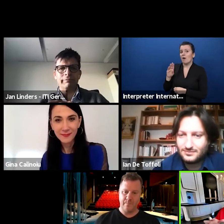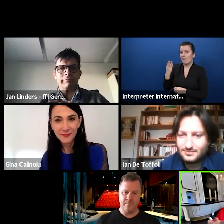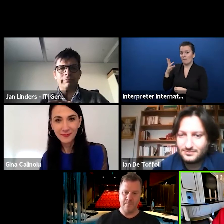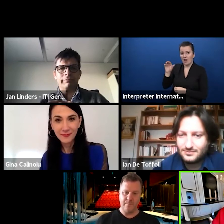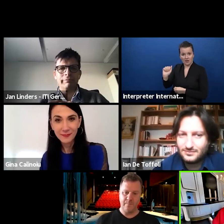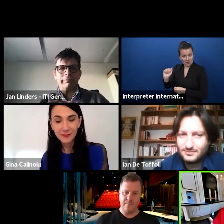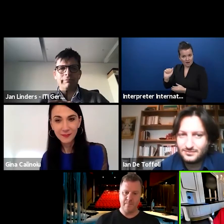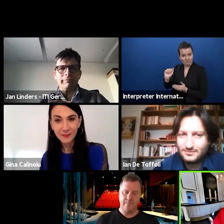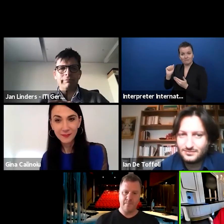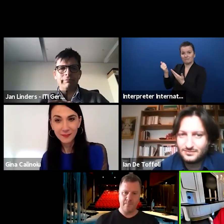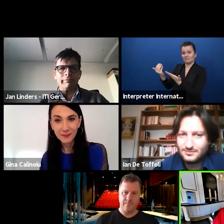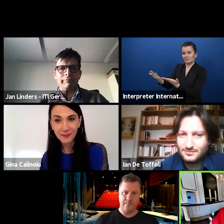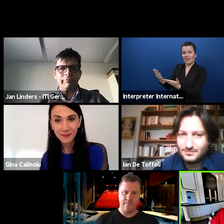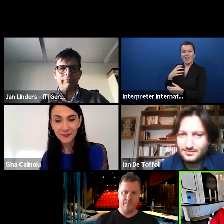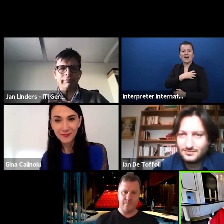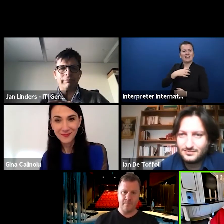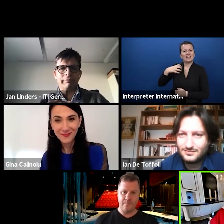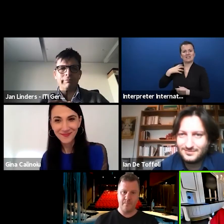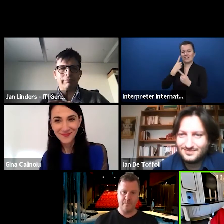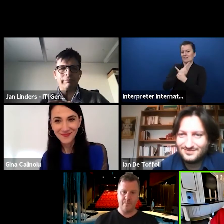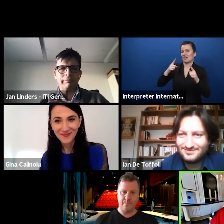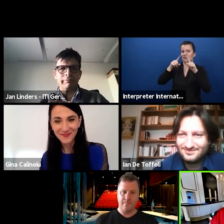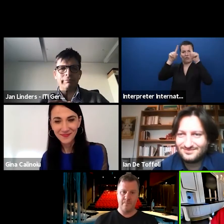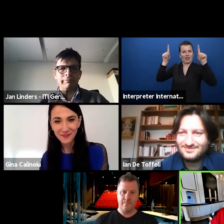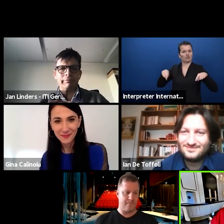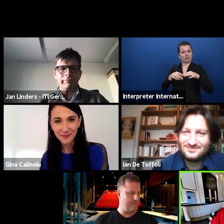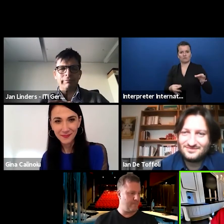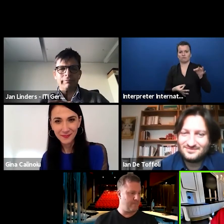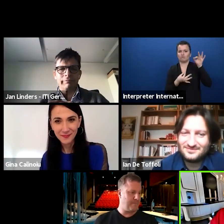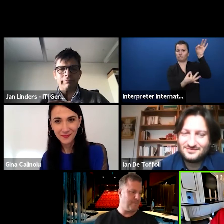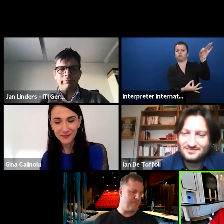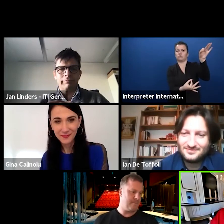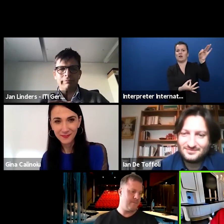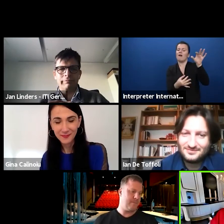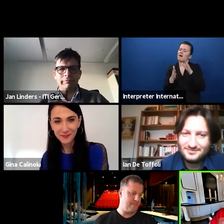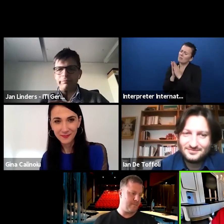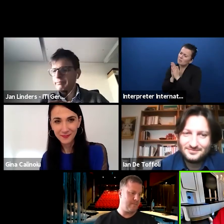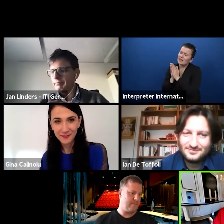theDresden Declaration of the European Theatre Forum to help us shape the way forward for our